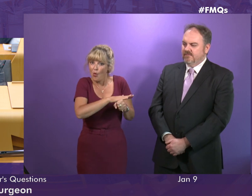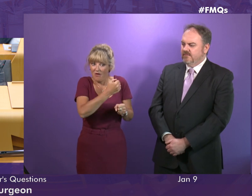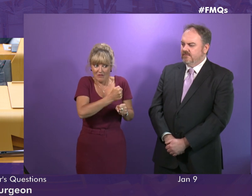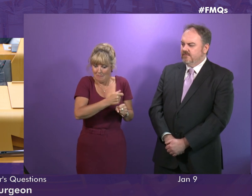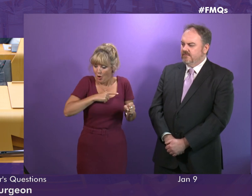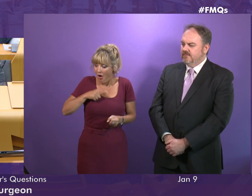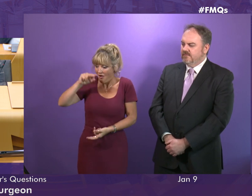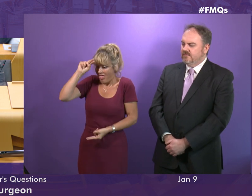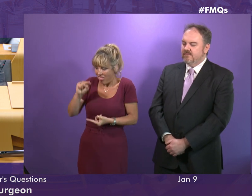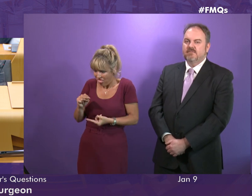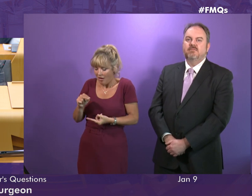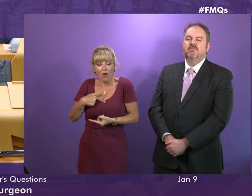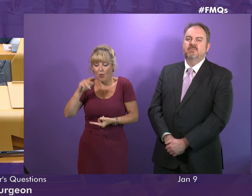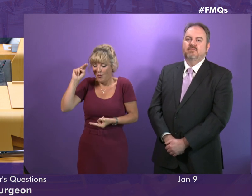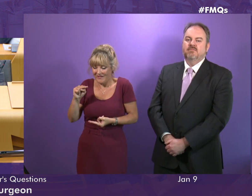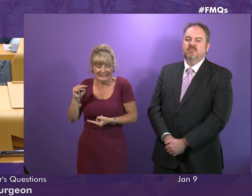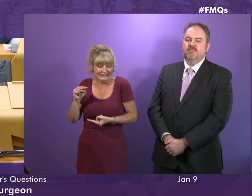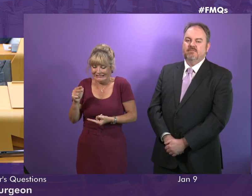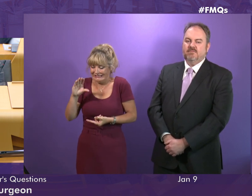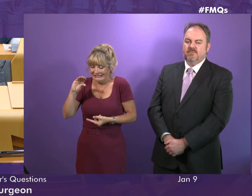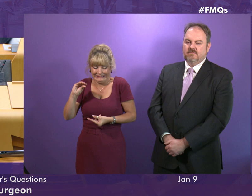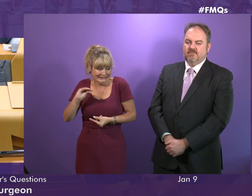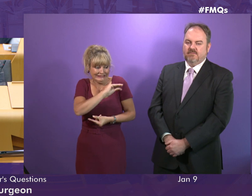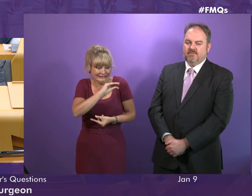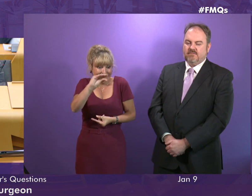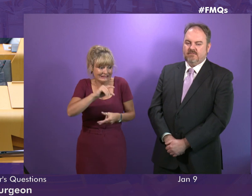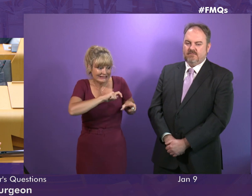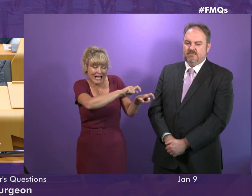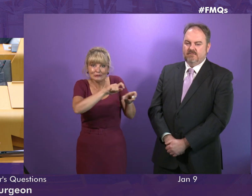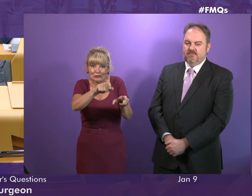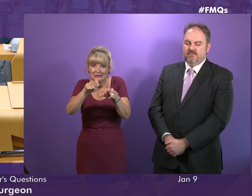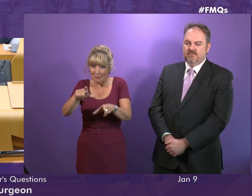Local government budgets have increased in recent years but, because of the deep austerity